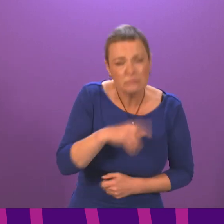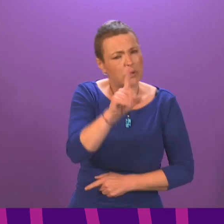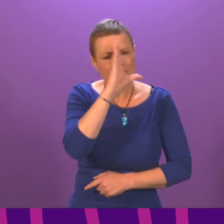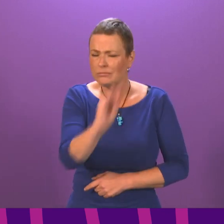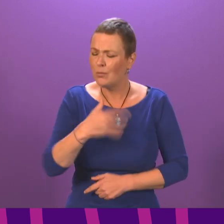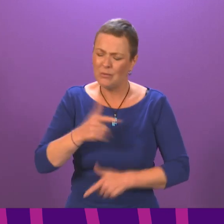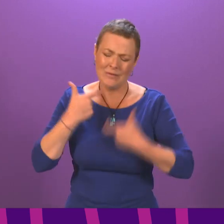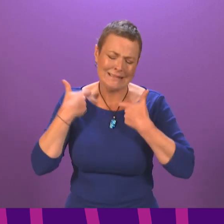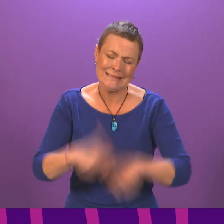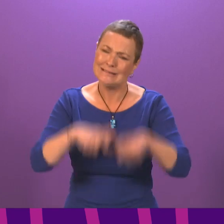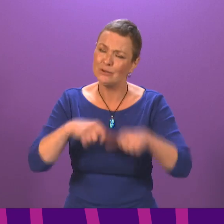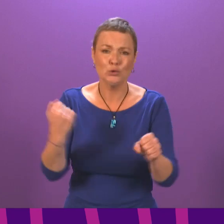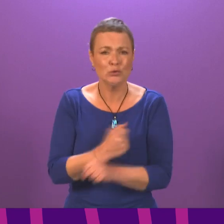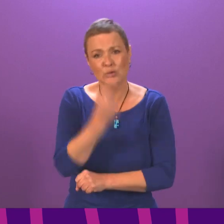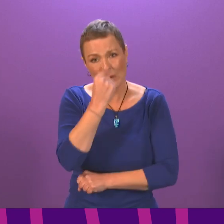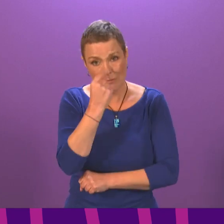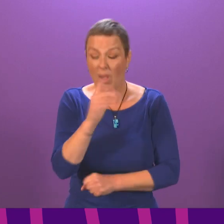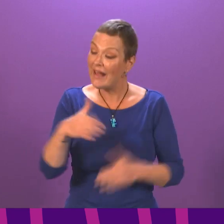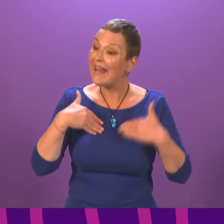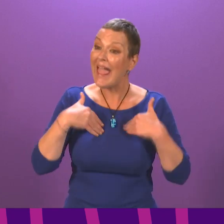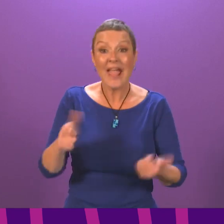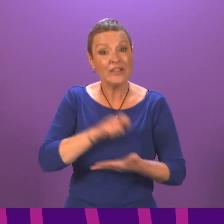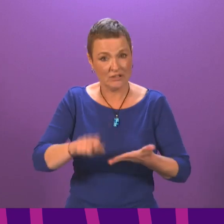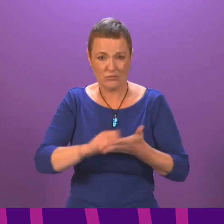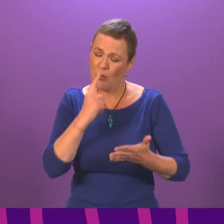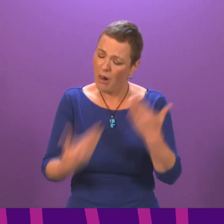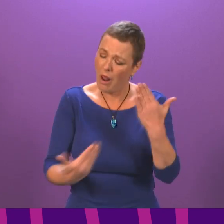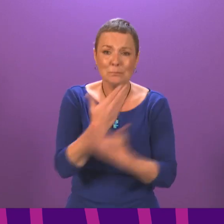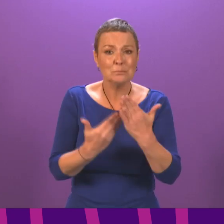to do that as quickly as possible, and the health secretary will keep members updated as appropriate.